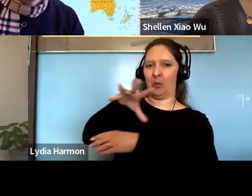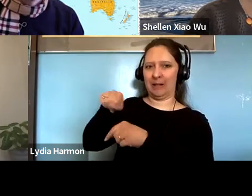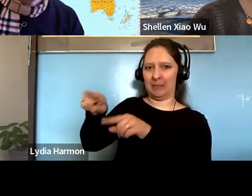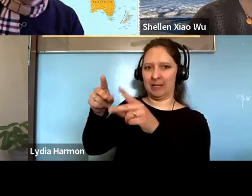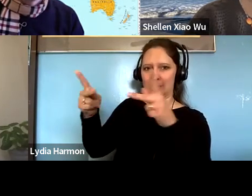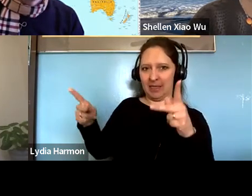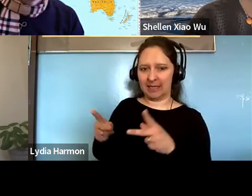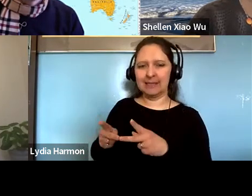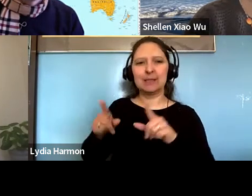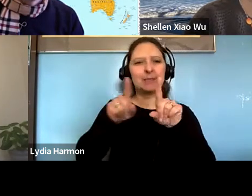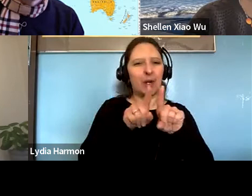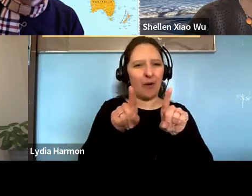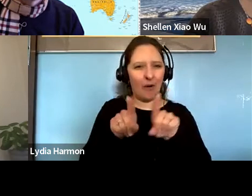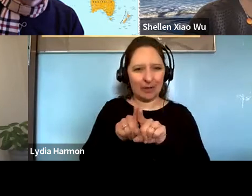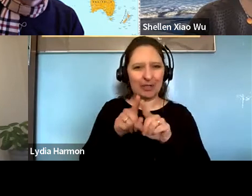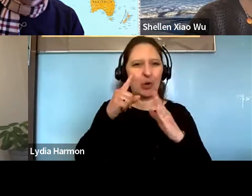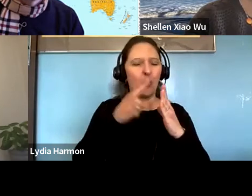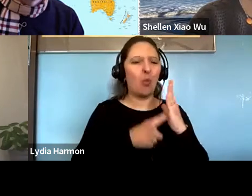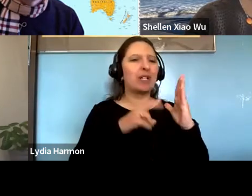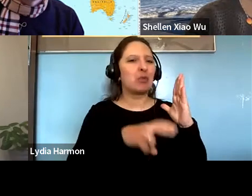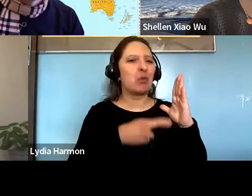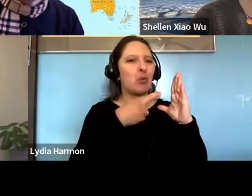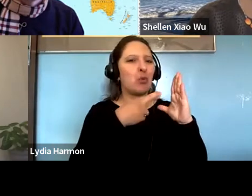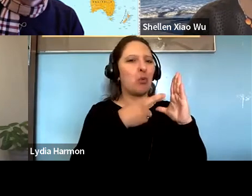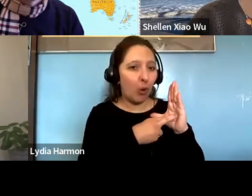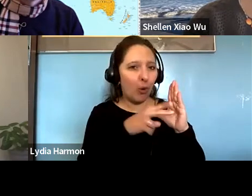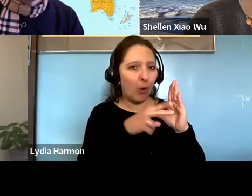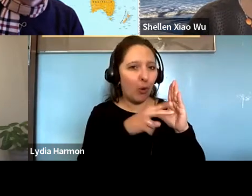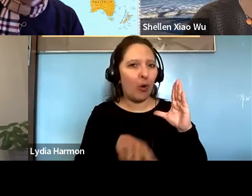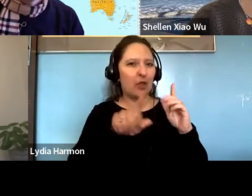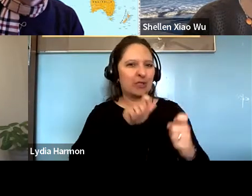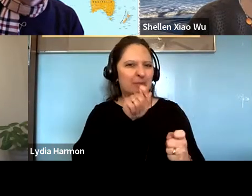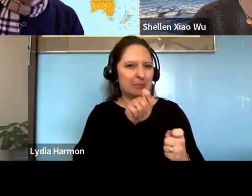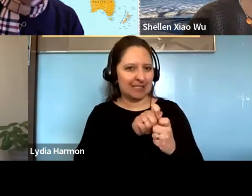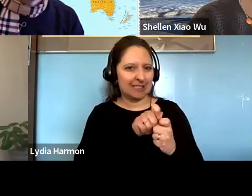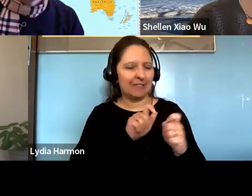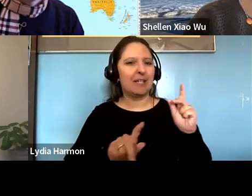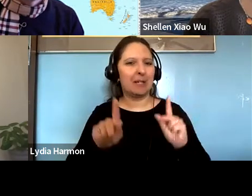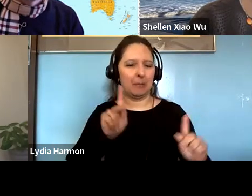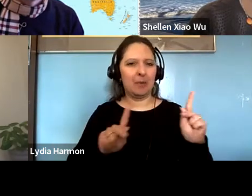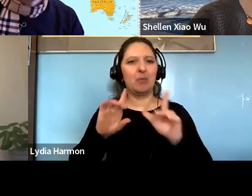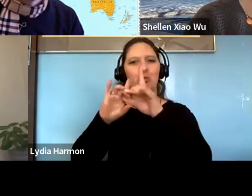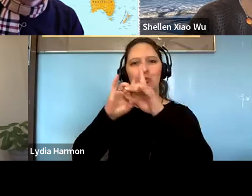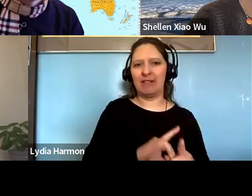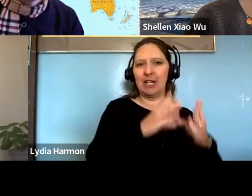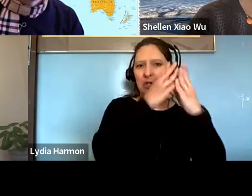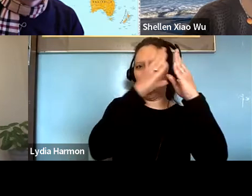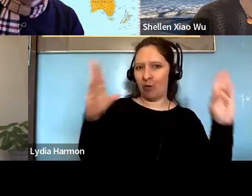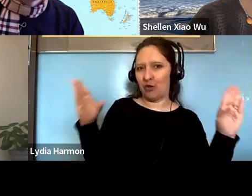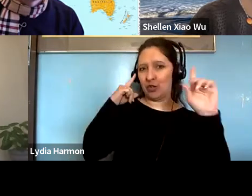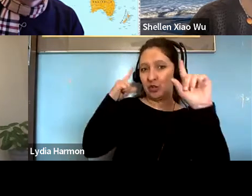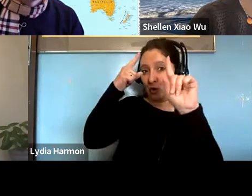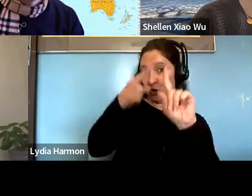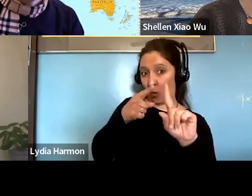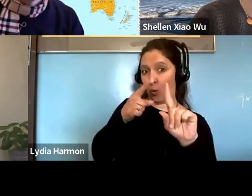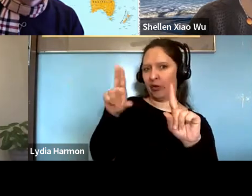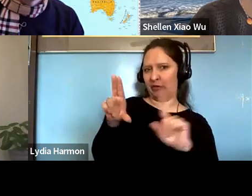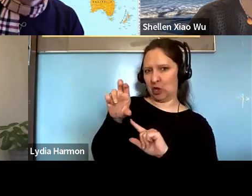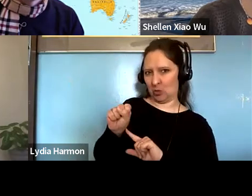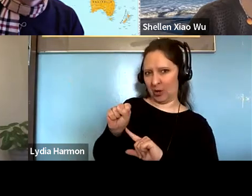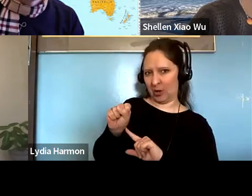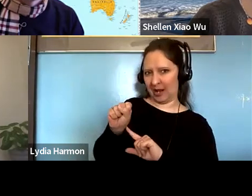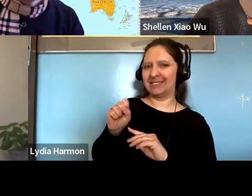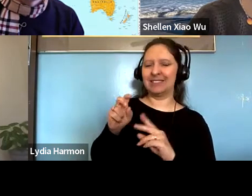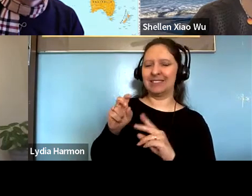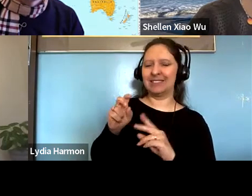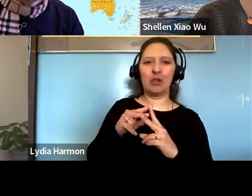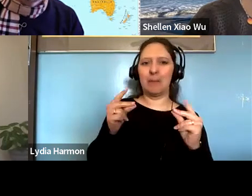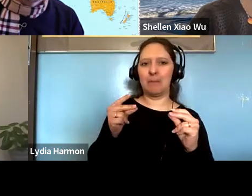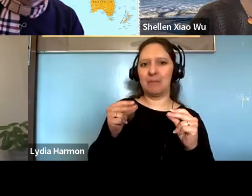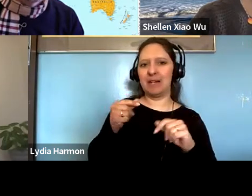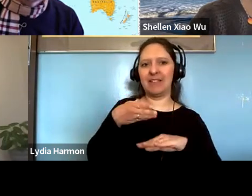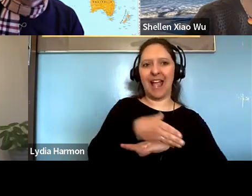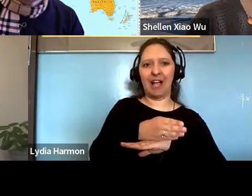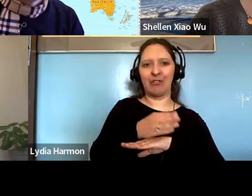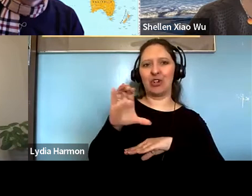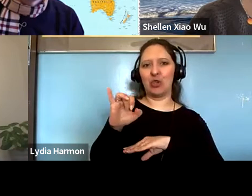Salvador Santino Regilme: What are, what is the role of those specific actors in regard to the overarching objective of the US Government at that period of time whether immediate post cold war years for the context of the global war on terror.